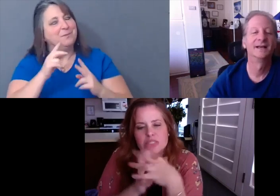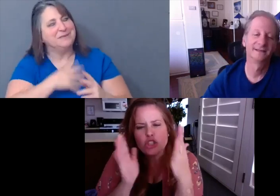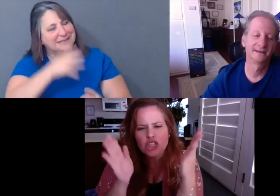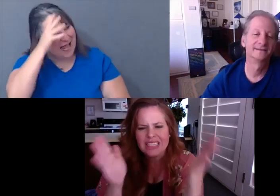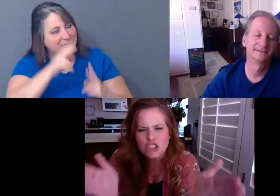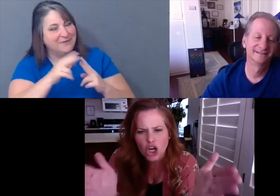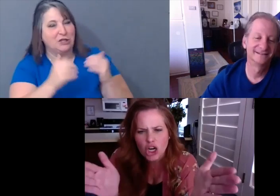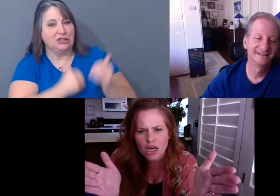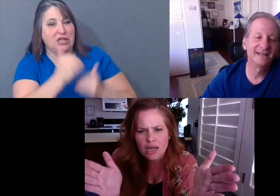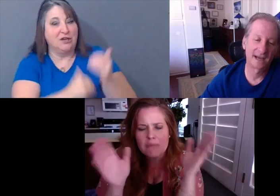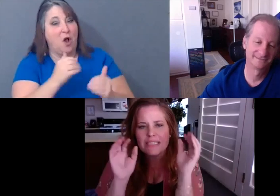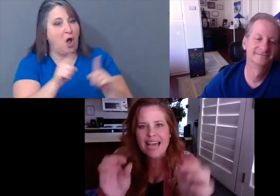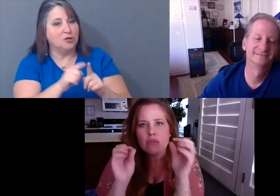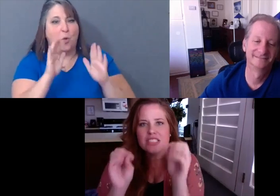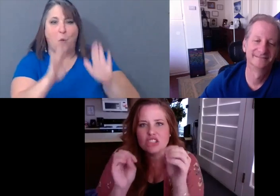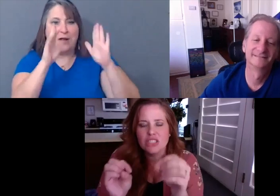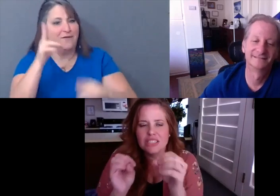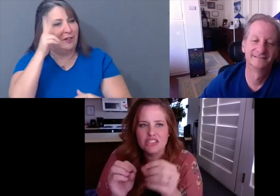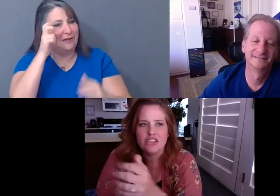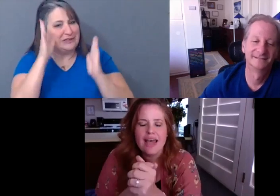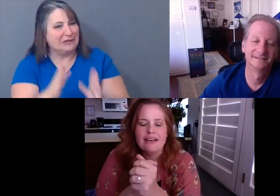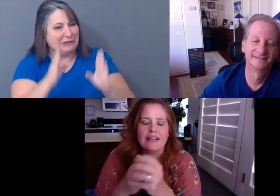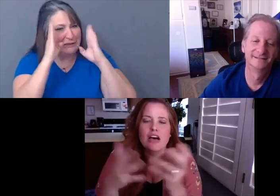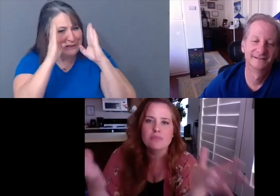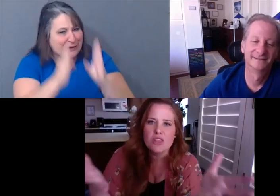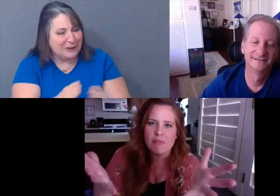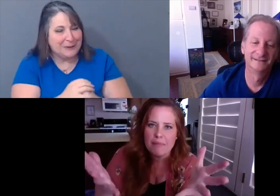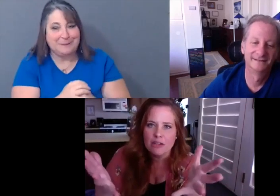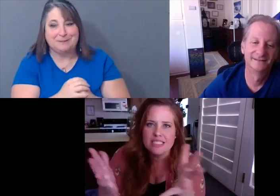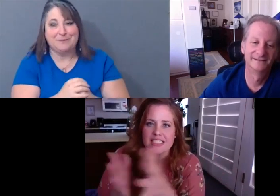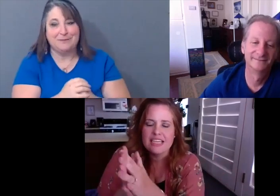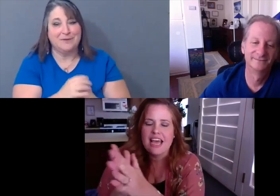He was such a good listener. My dad was such a good listener. I lost both of my parents.